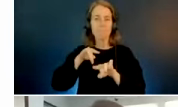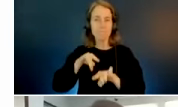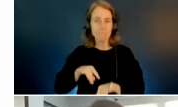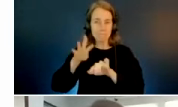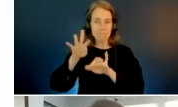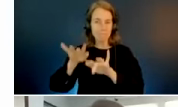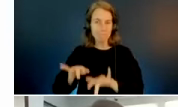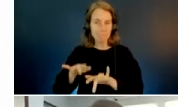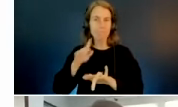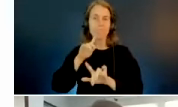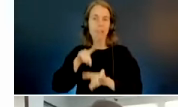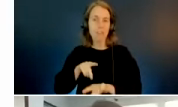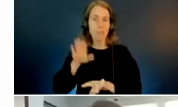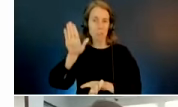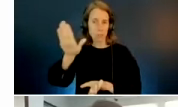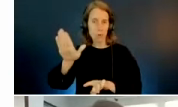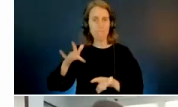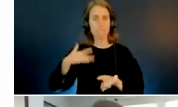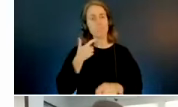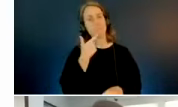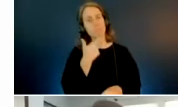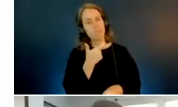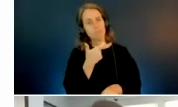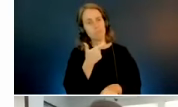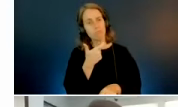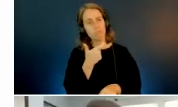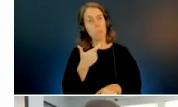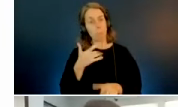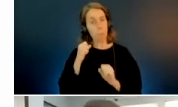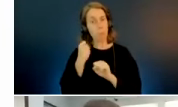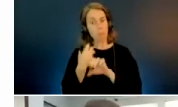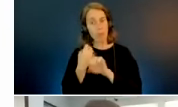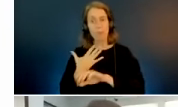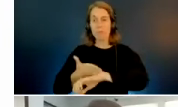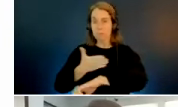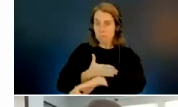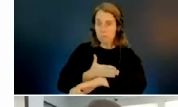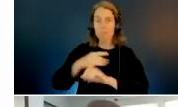you think it went and how we can improve our presentations for the future. And if you will